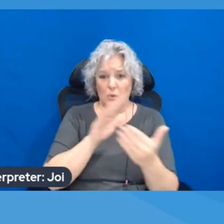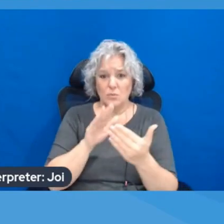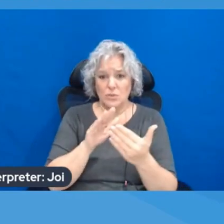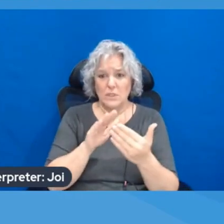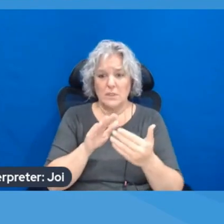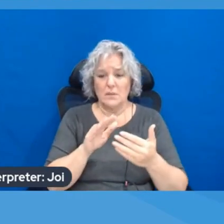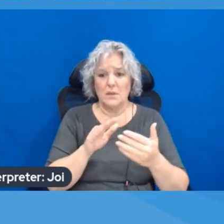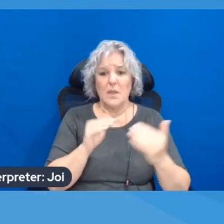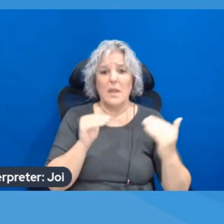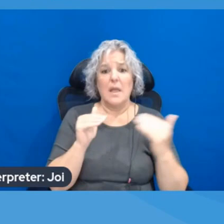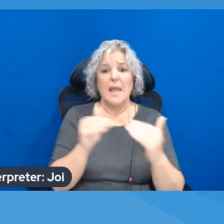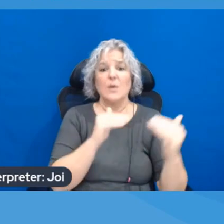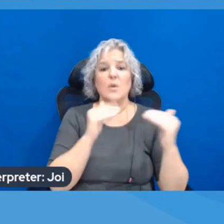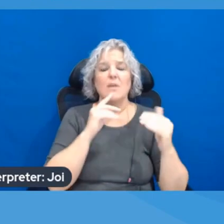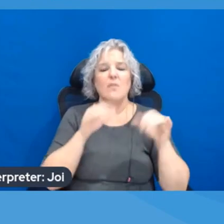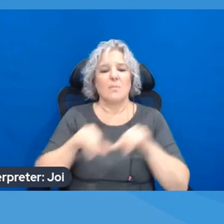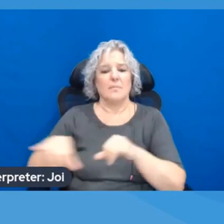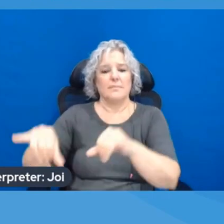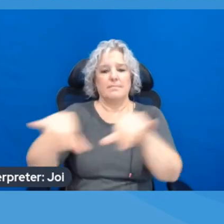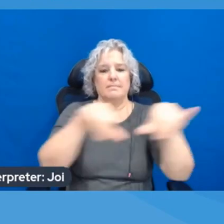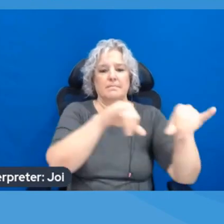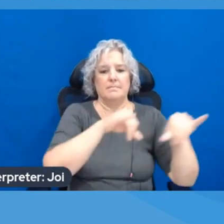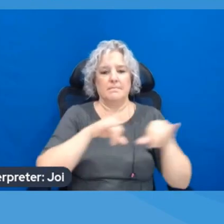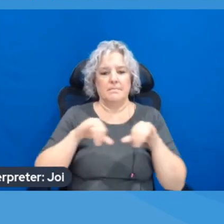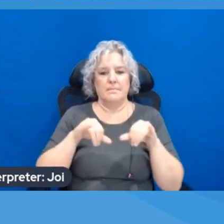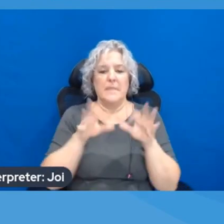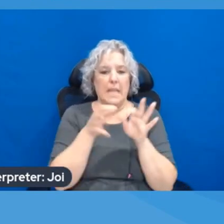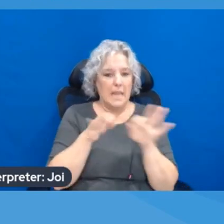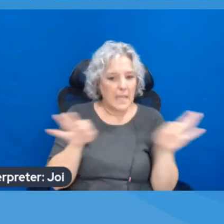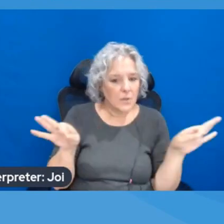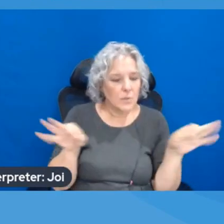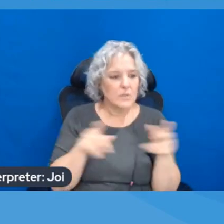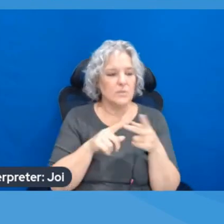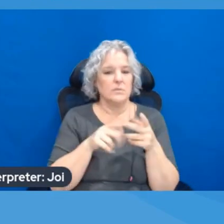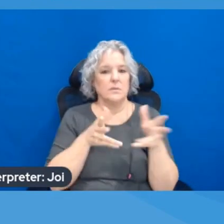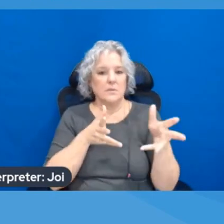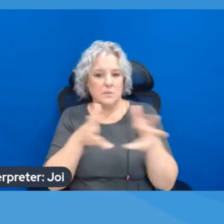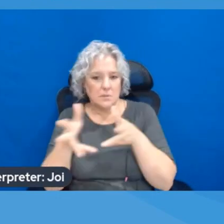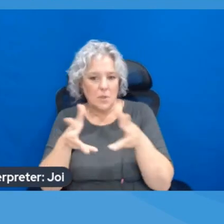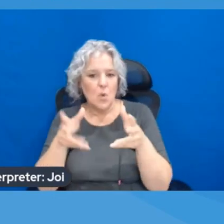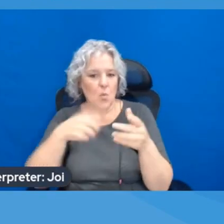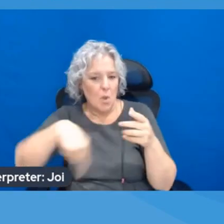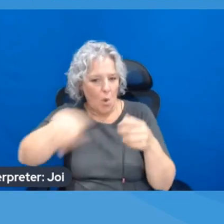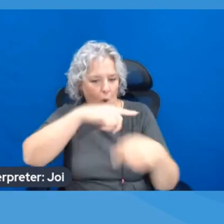from common language, common conversations as well as common commitments